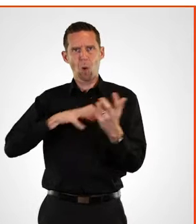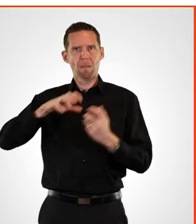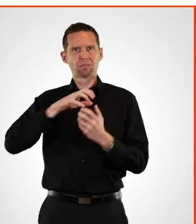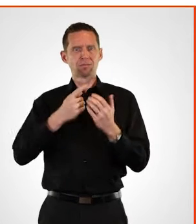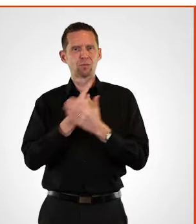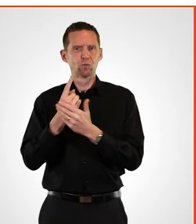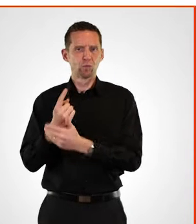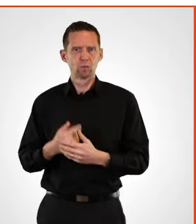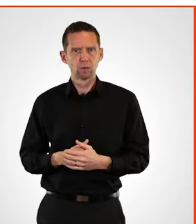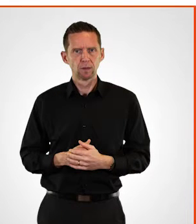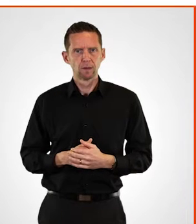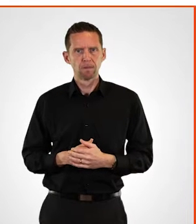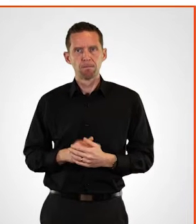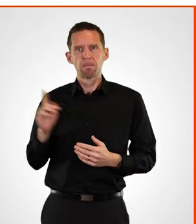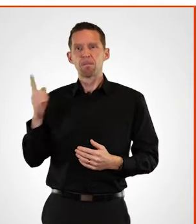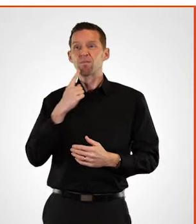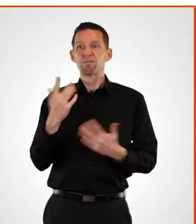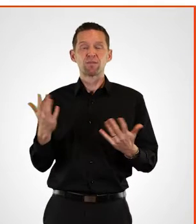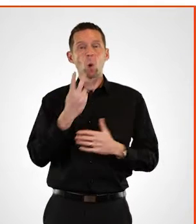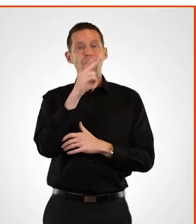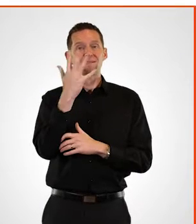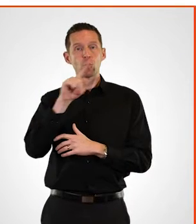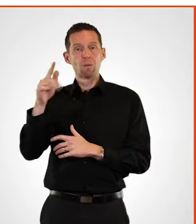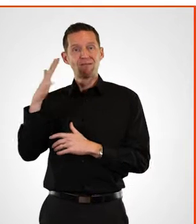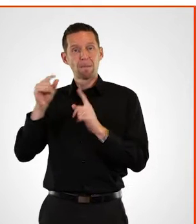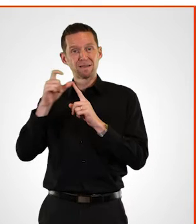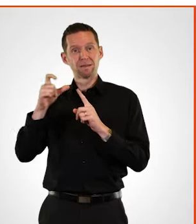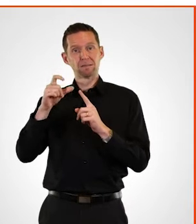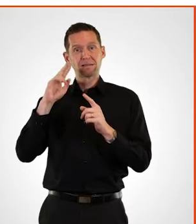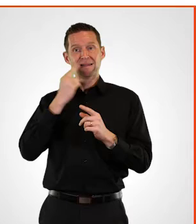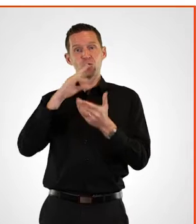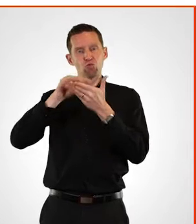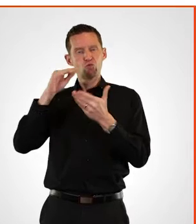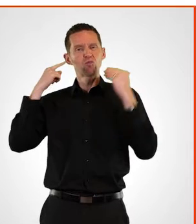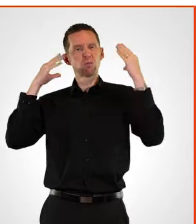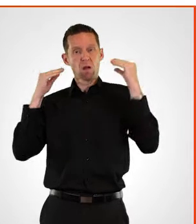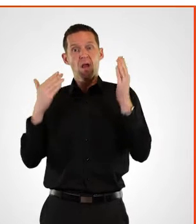So, as I said, between 25 and 50% of students have an additional disability.